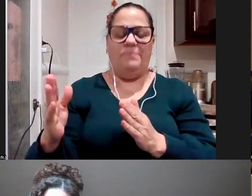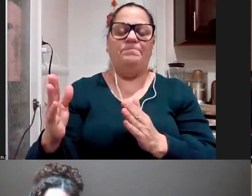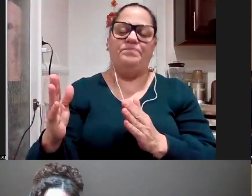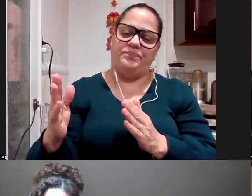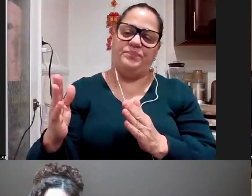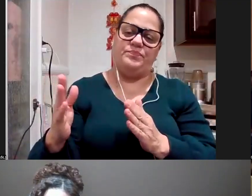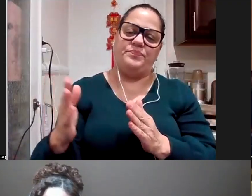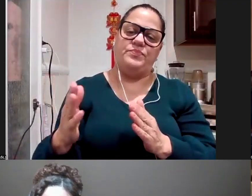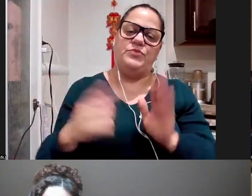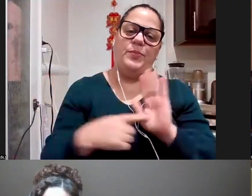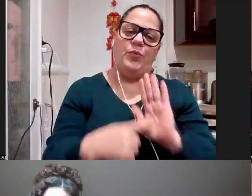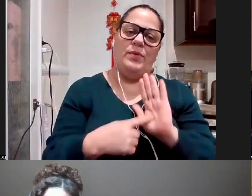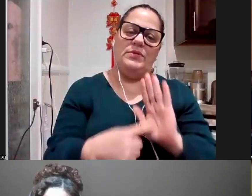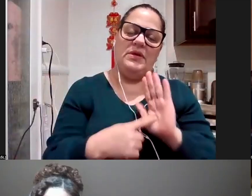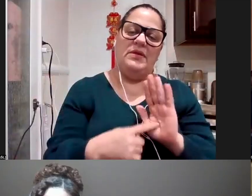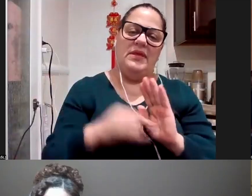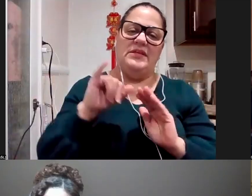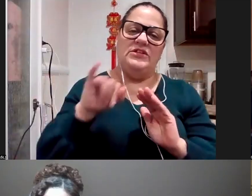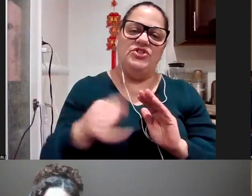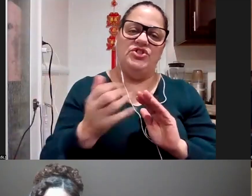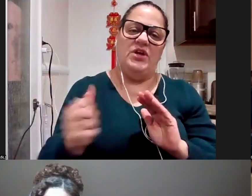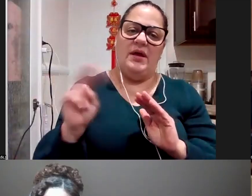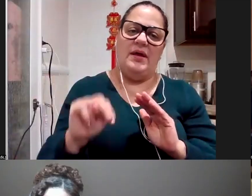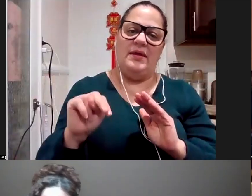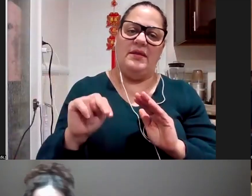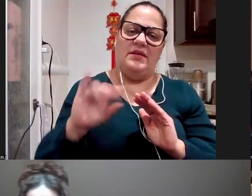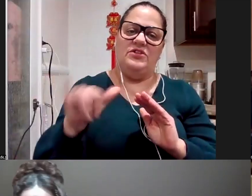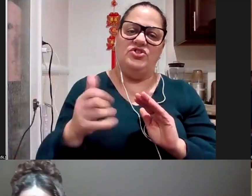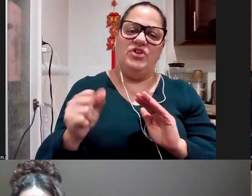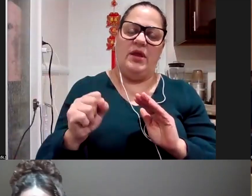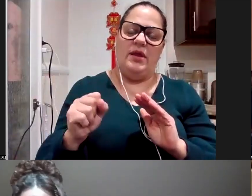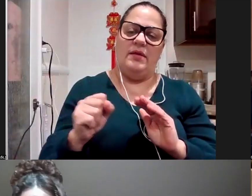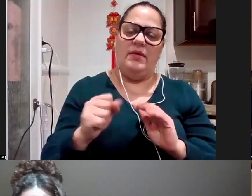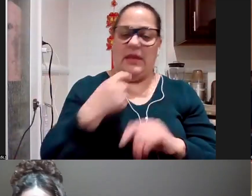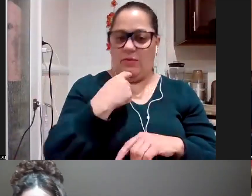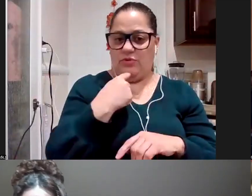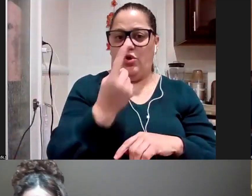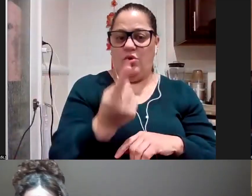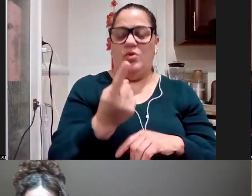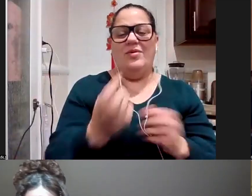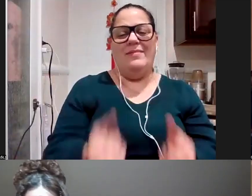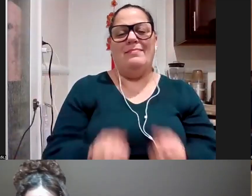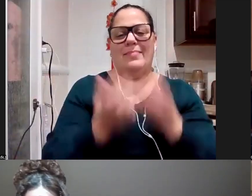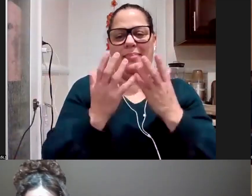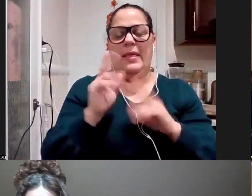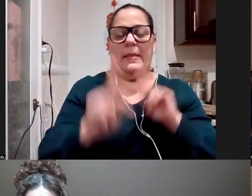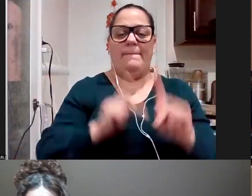be represented at the John Jay. And I've told dozens of people's people about it, you know,